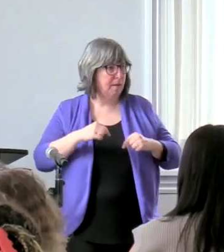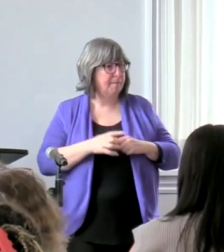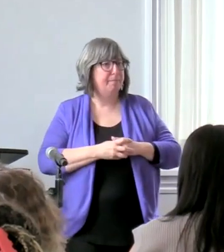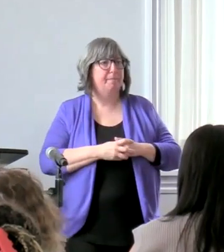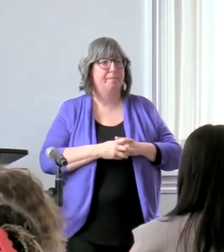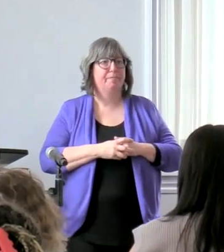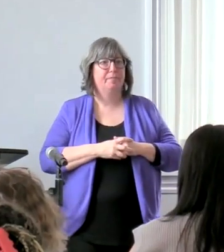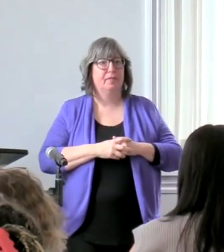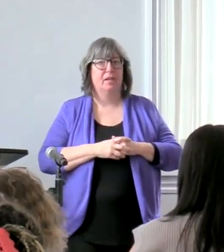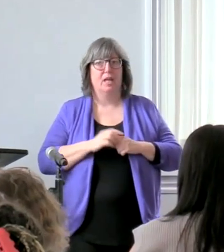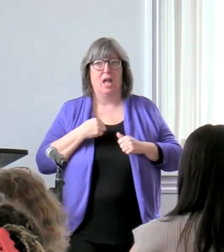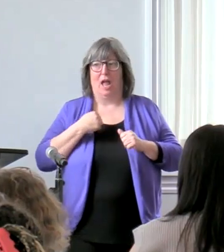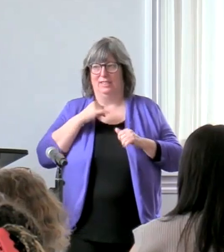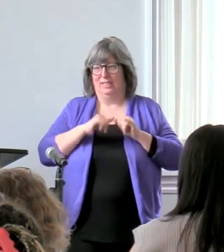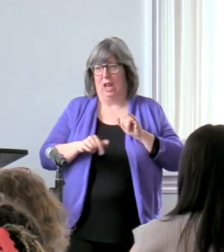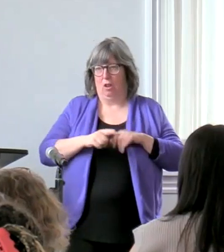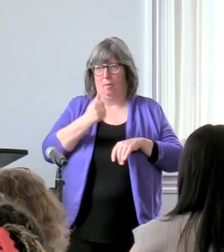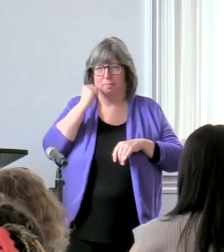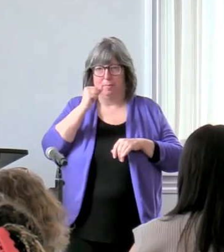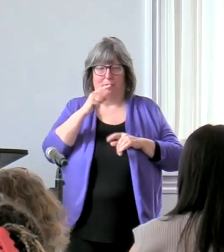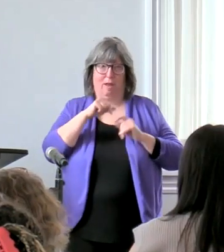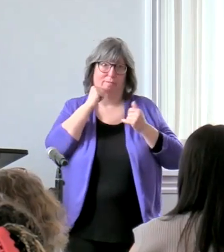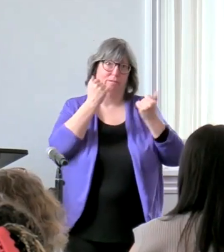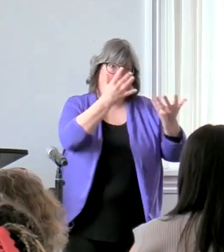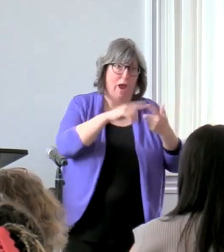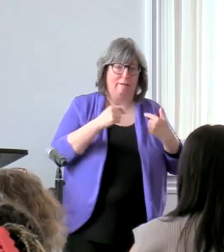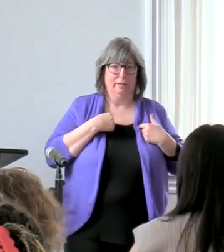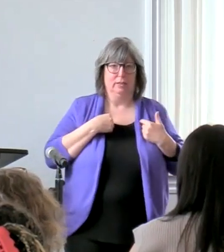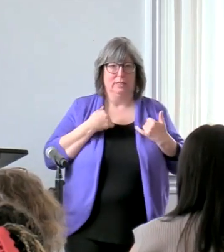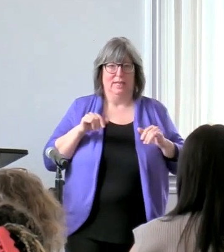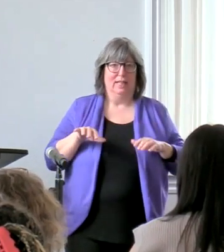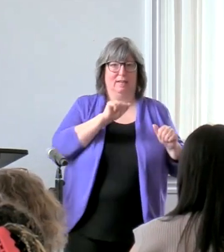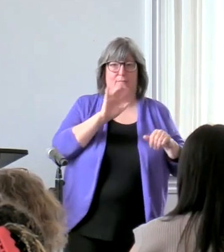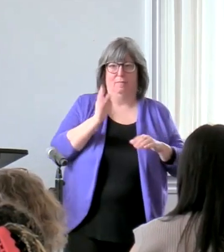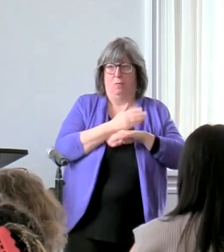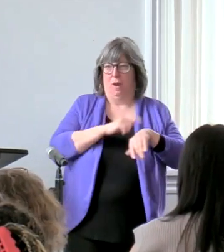I would be able to stay longer if there wasn't a wildfire, but out of here by 11